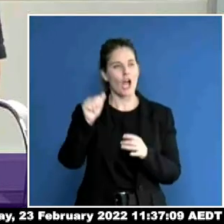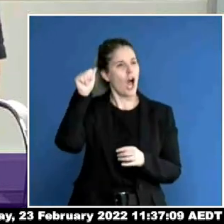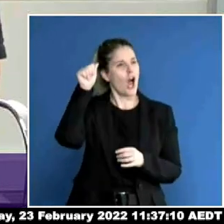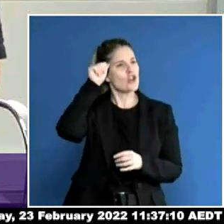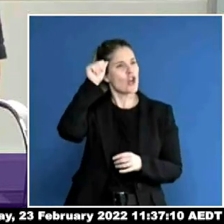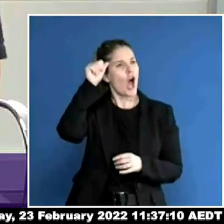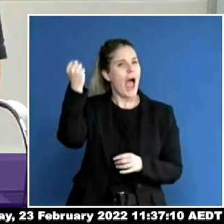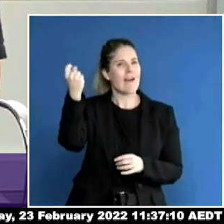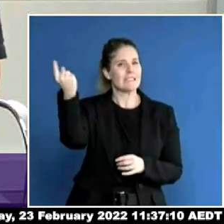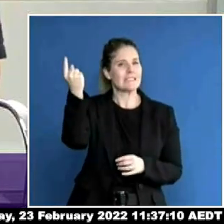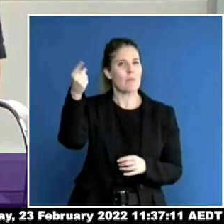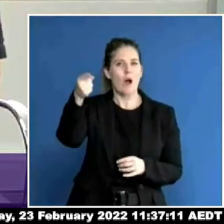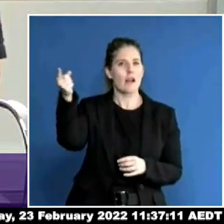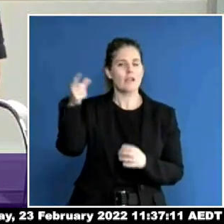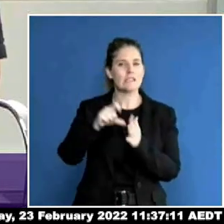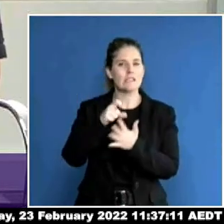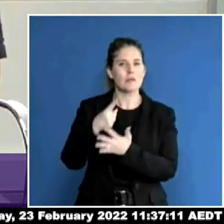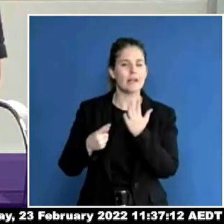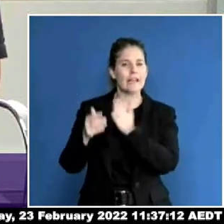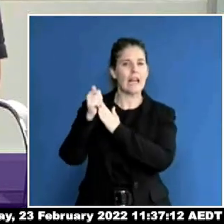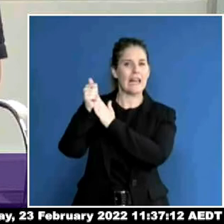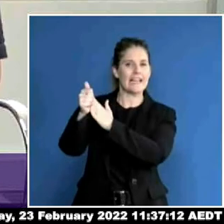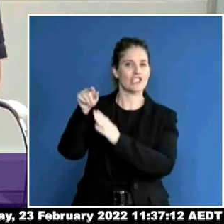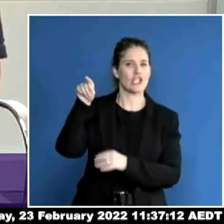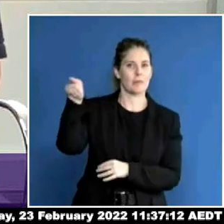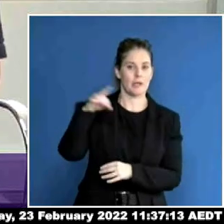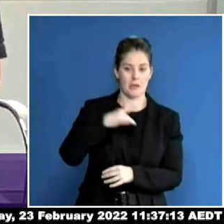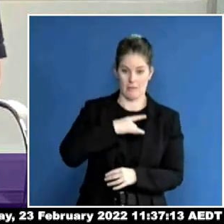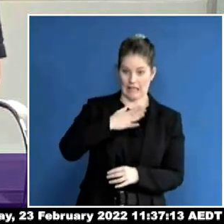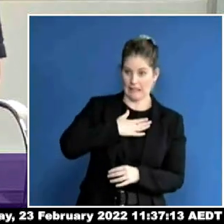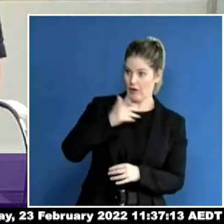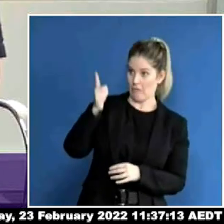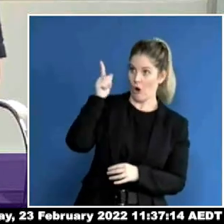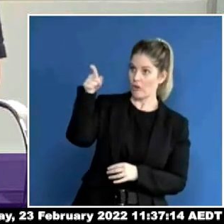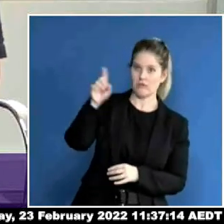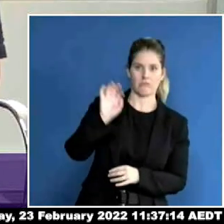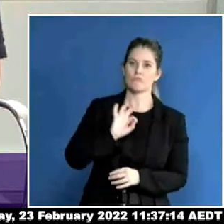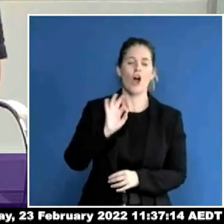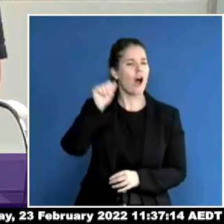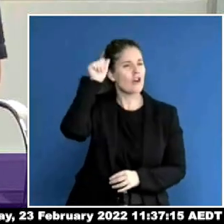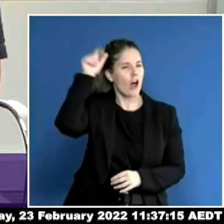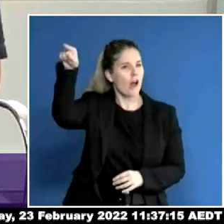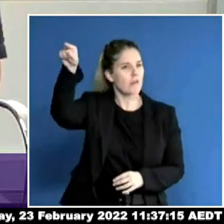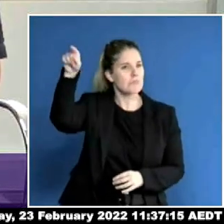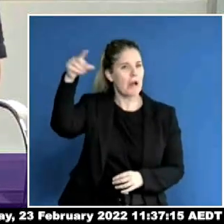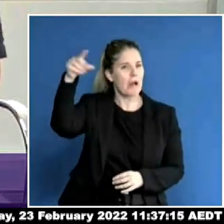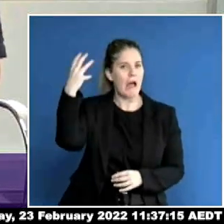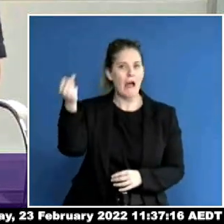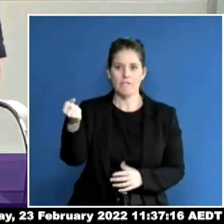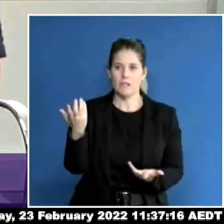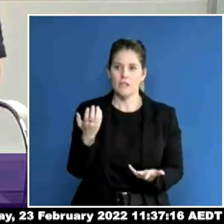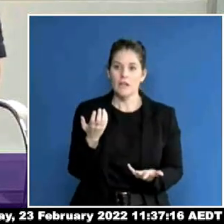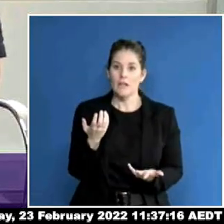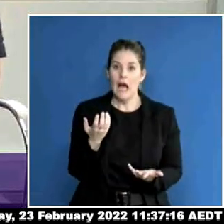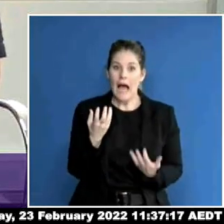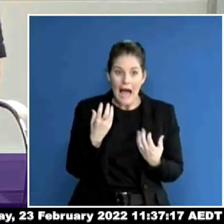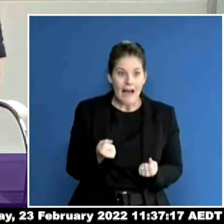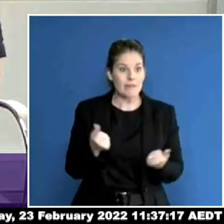a boss, it's just knew of a boss. So there aren't disabled people visibly in roles or openly in roles of leadership, which